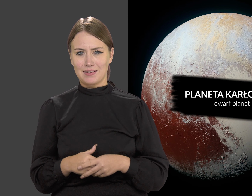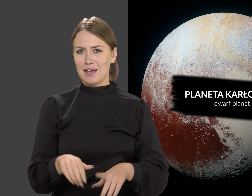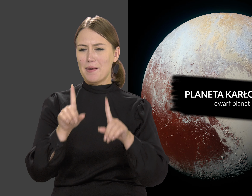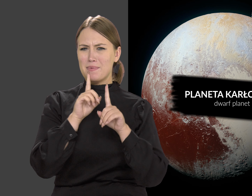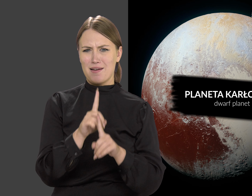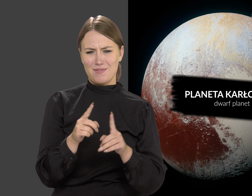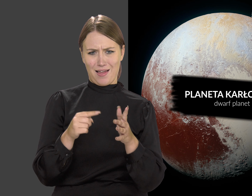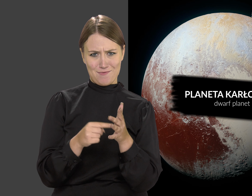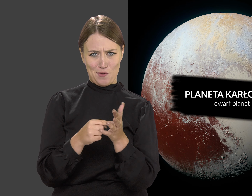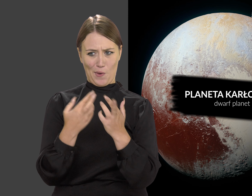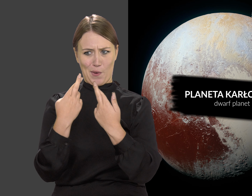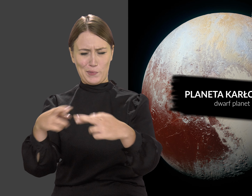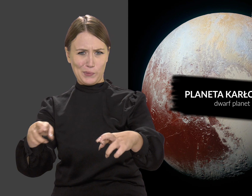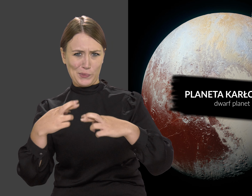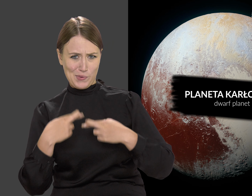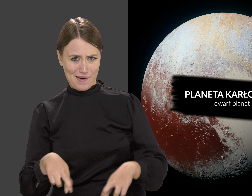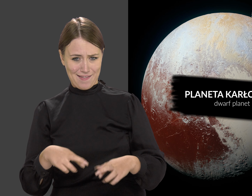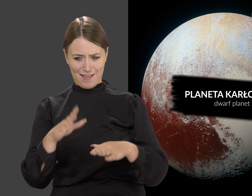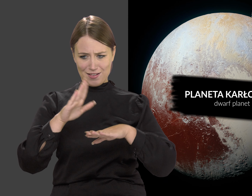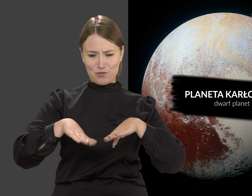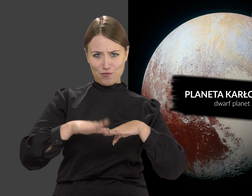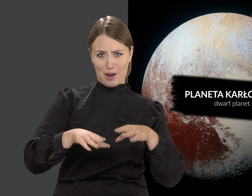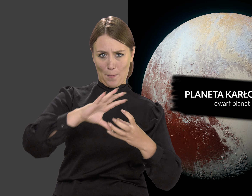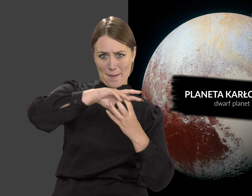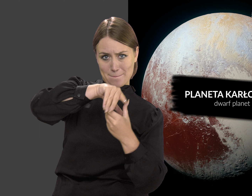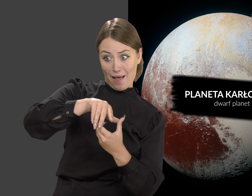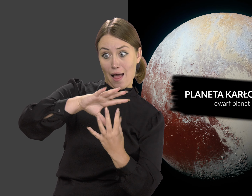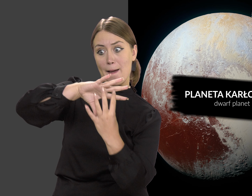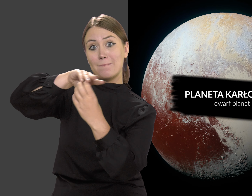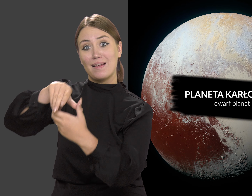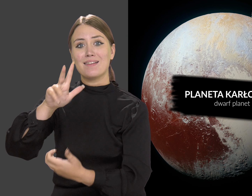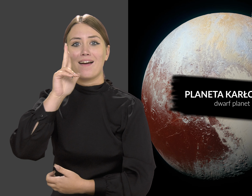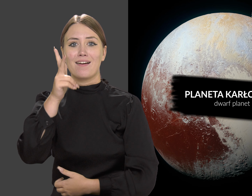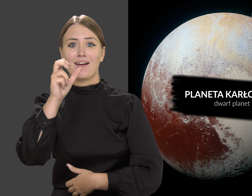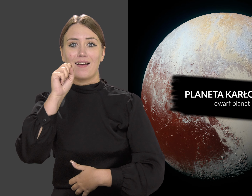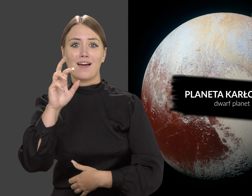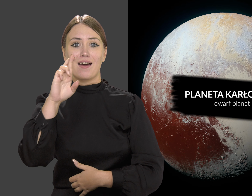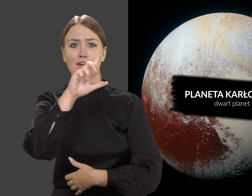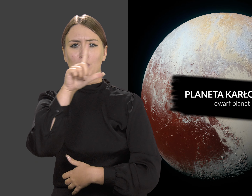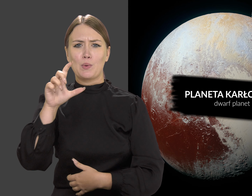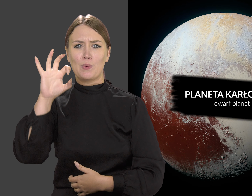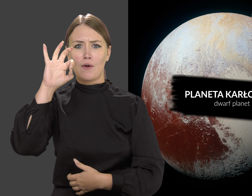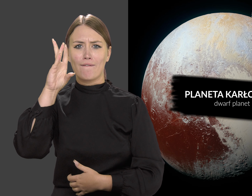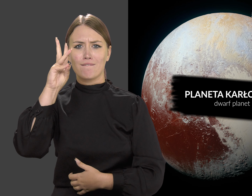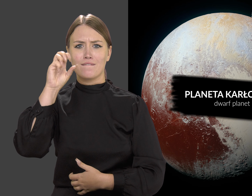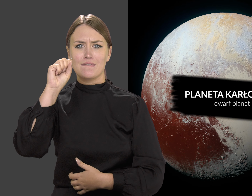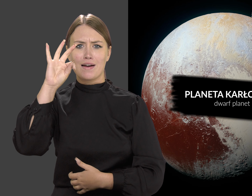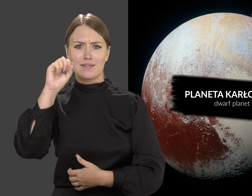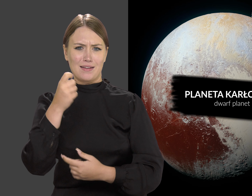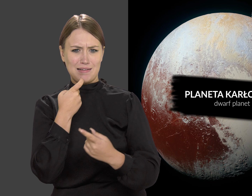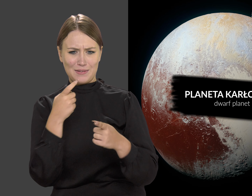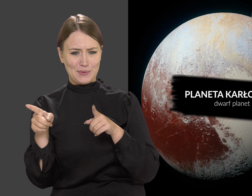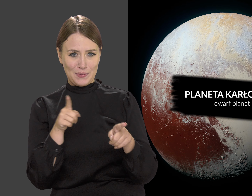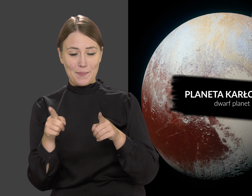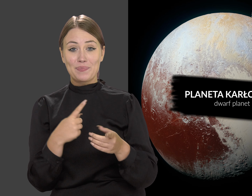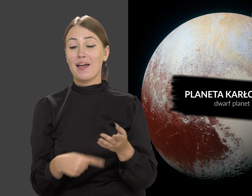How does a dwarf planet differ from a regular planet?